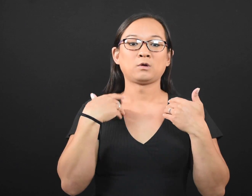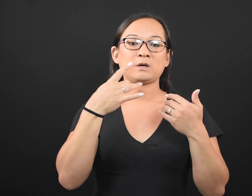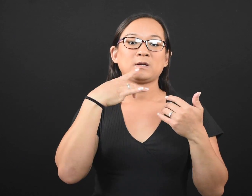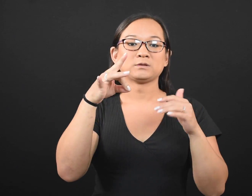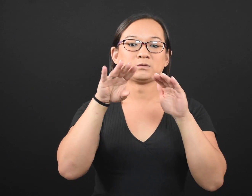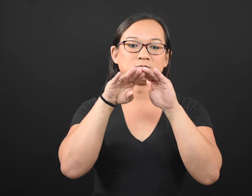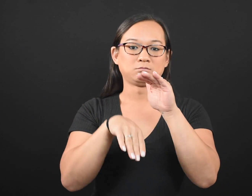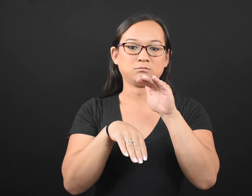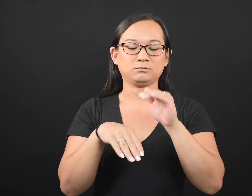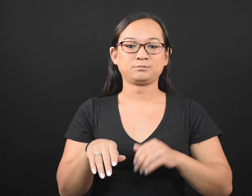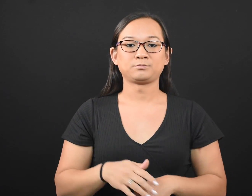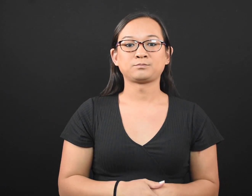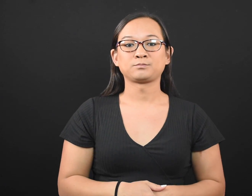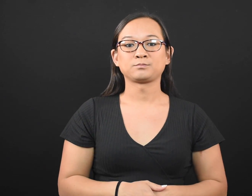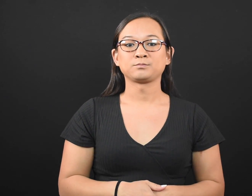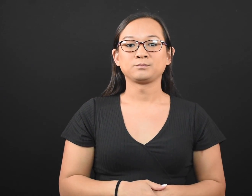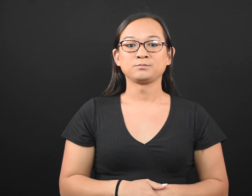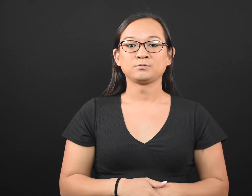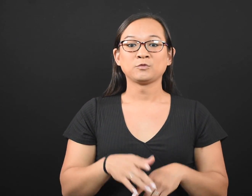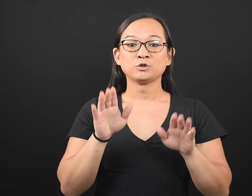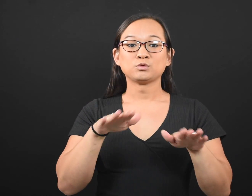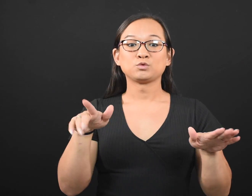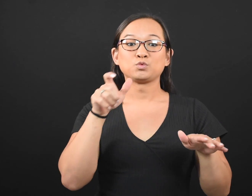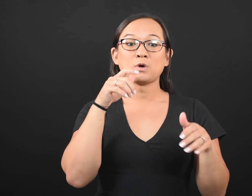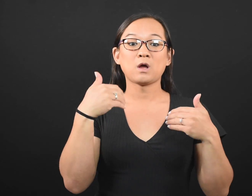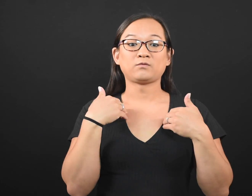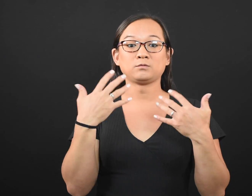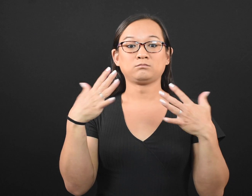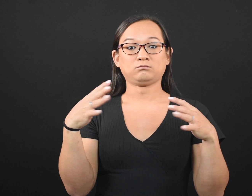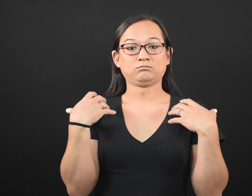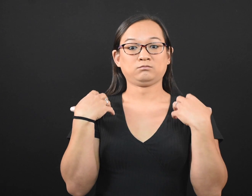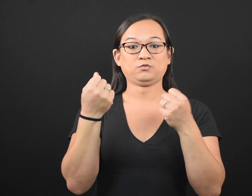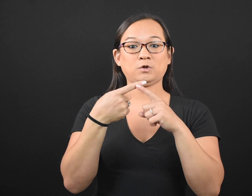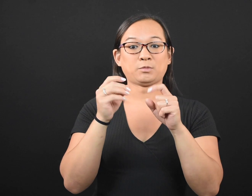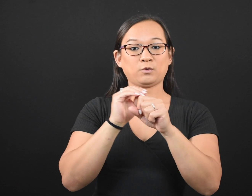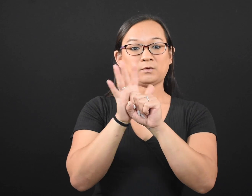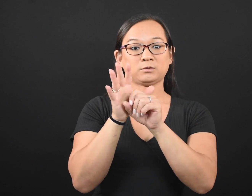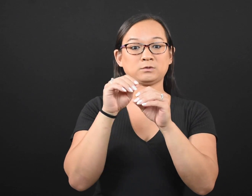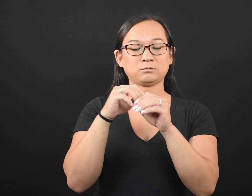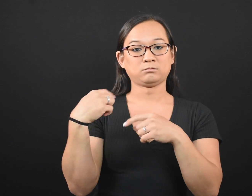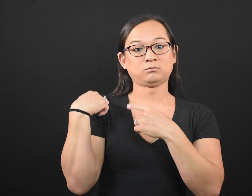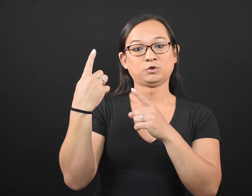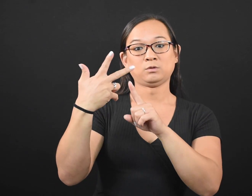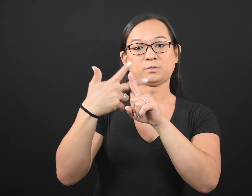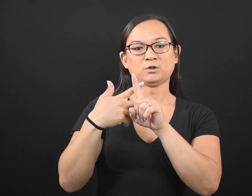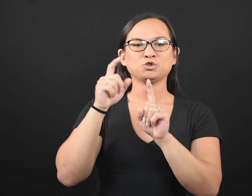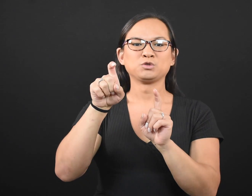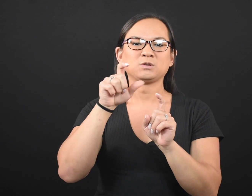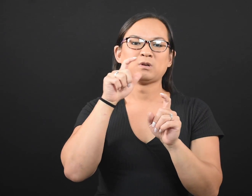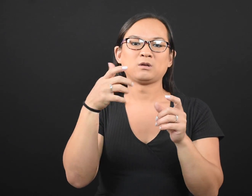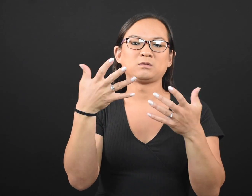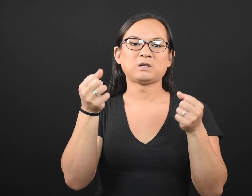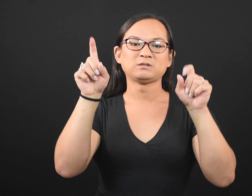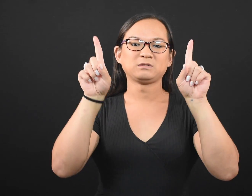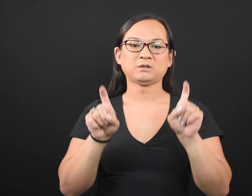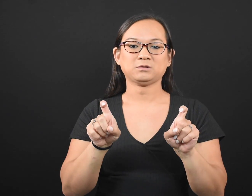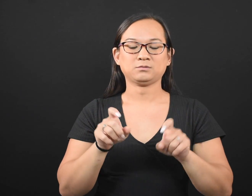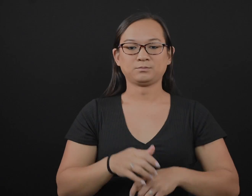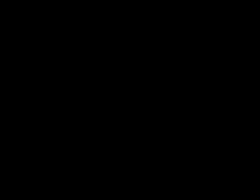who have recovered from COVID-19 in the past 3 months should not undergo screening testing.